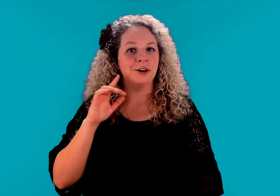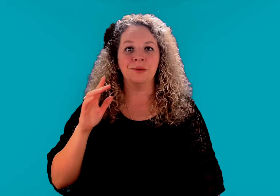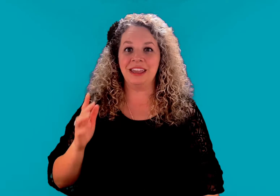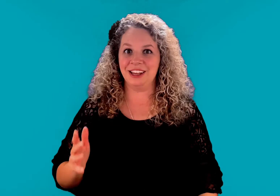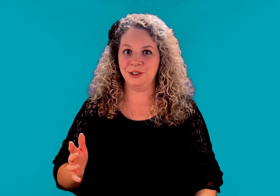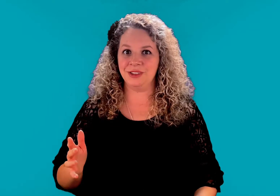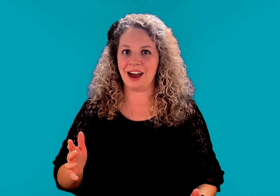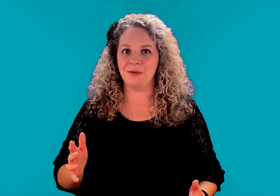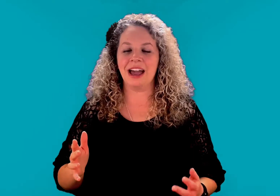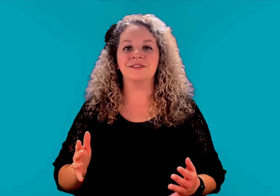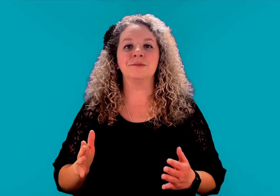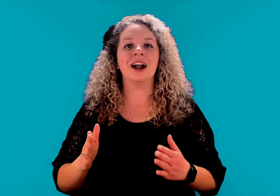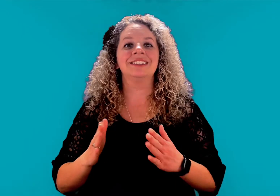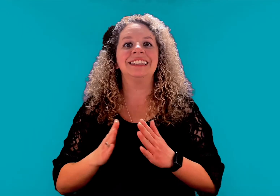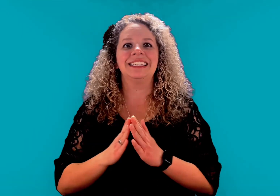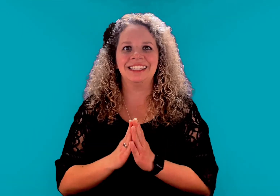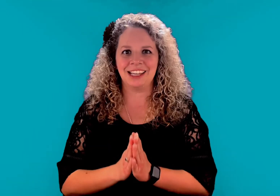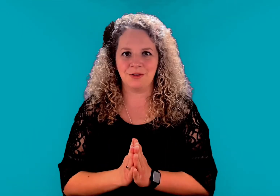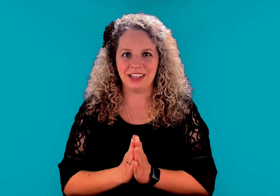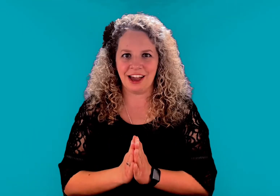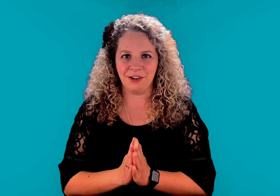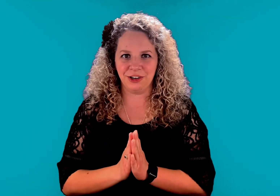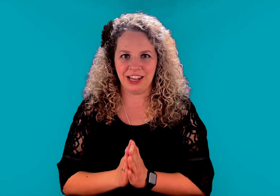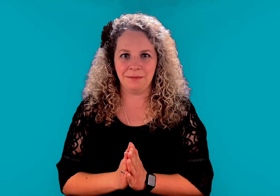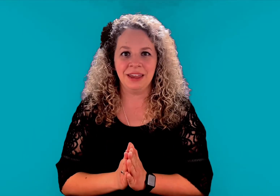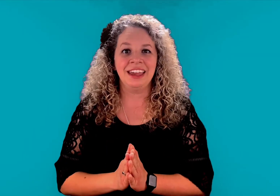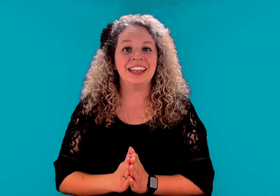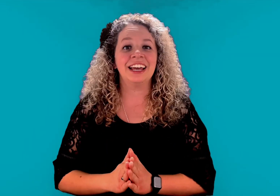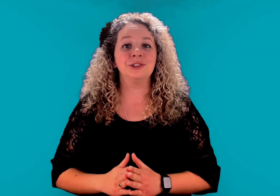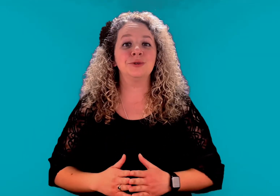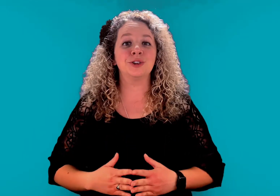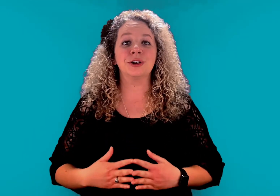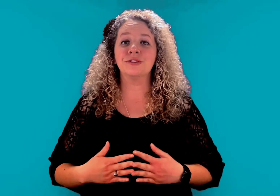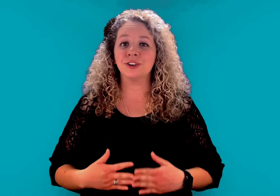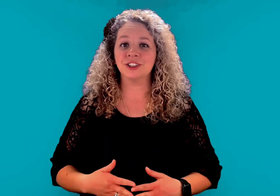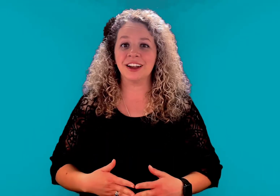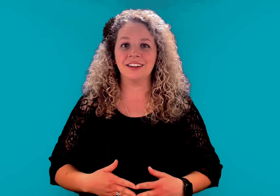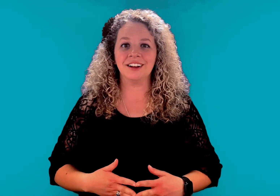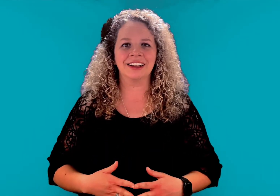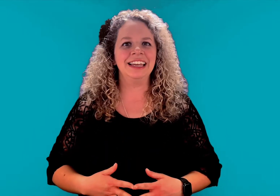we can't do that. We have to practice sounding out your name. And as you start your first dialogue,